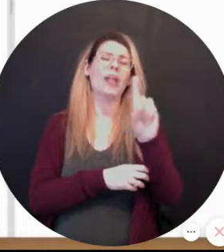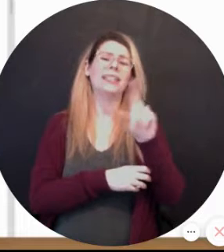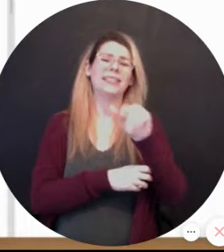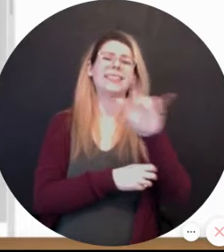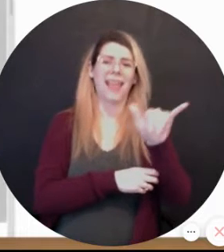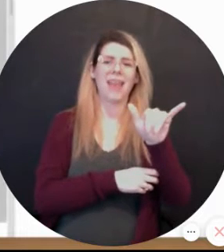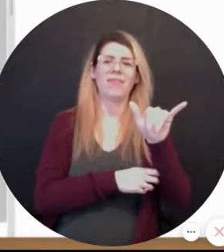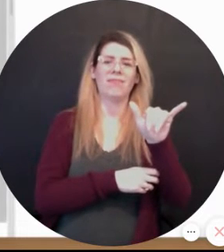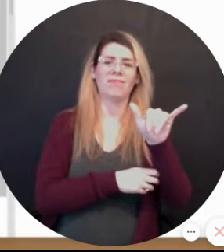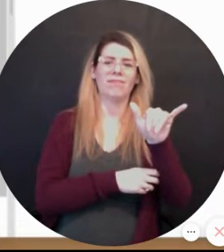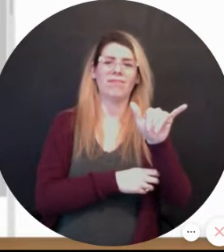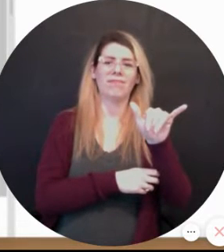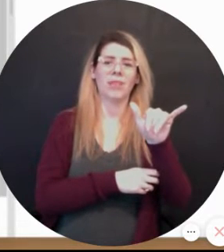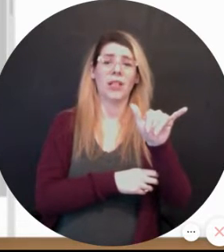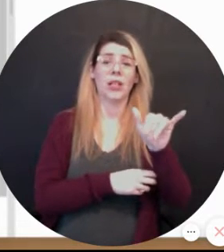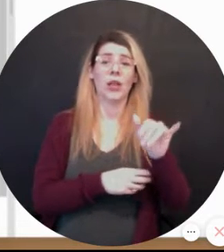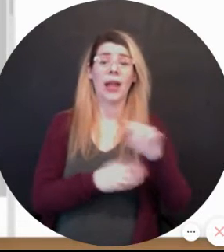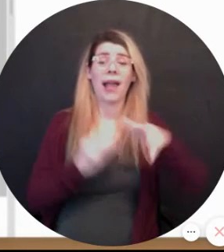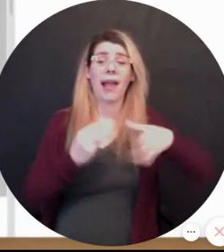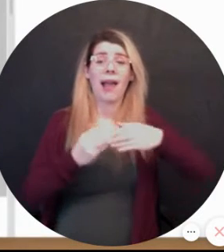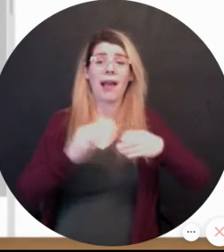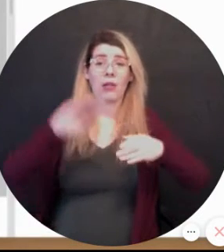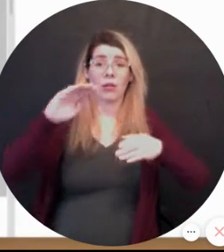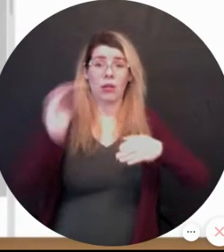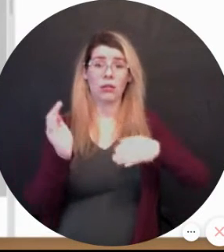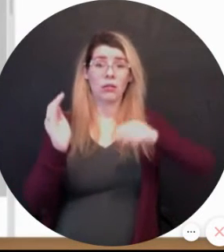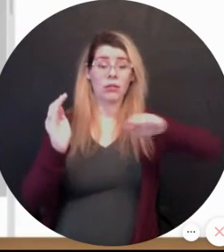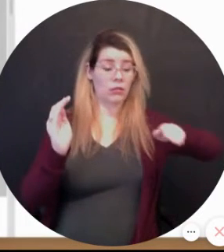I'll add open and closed parenthesis, because there is no extra information that this function